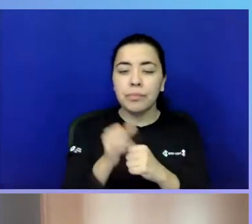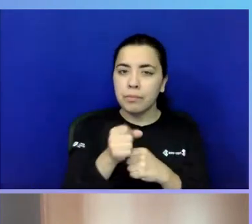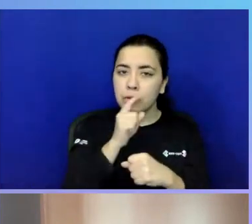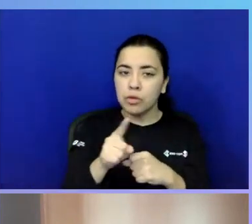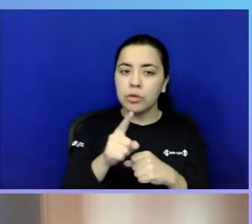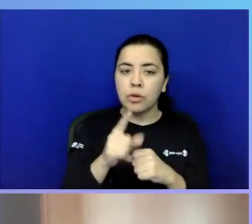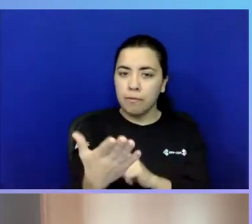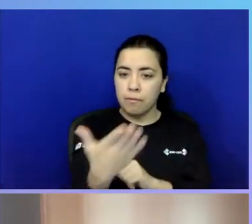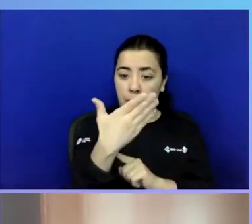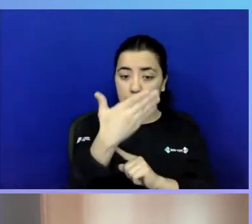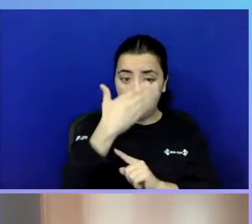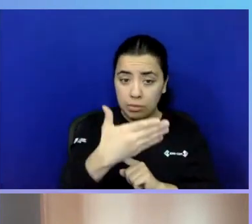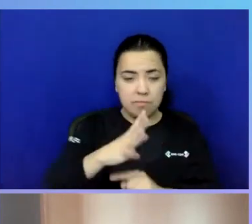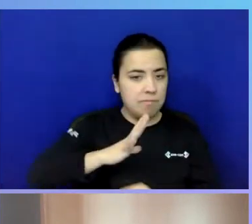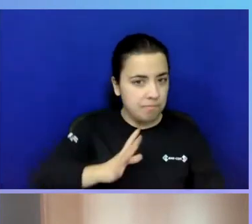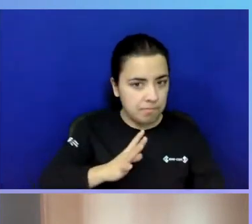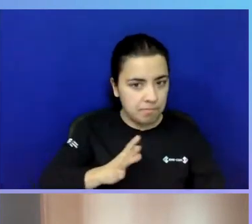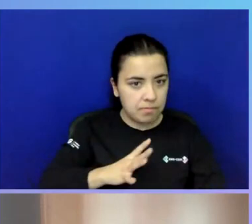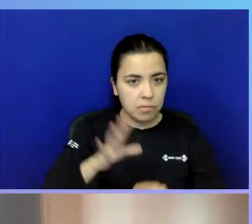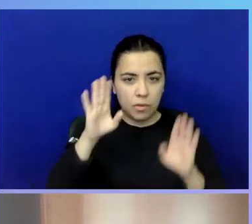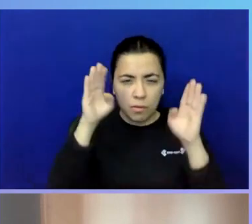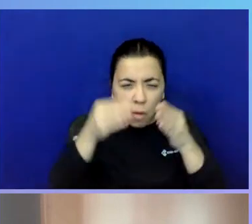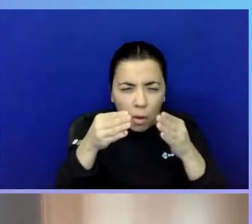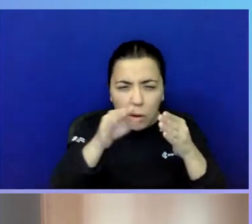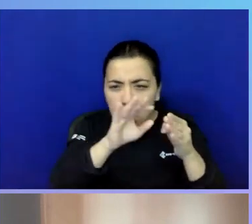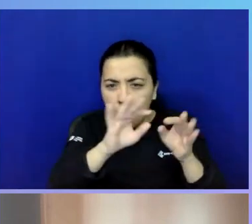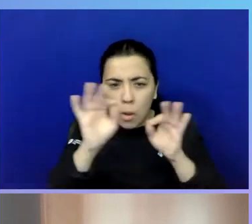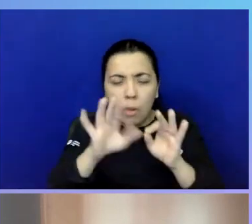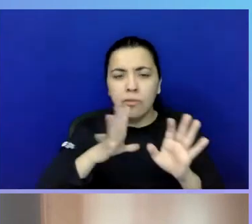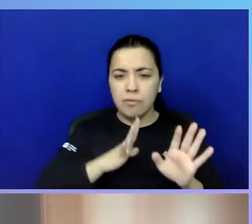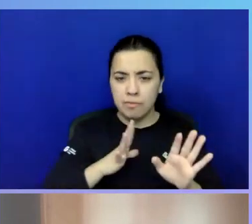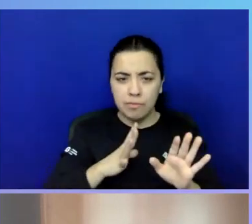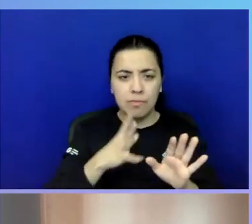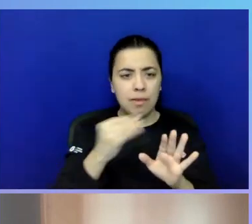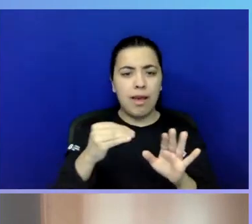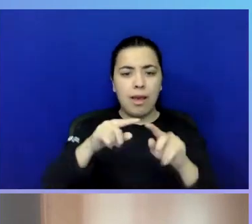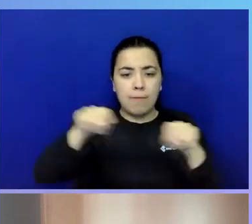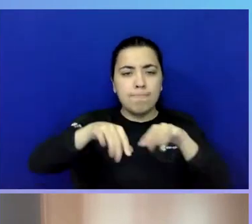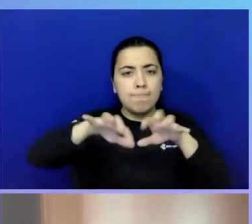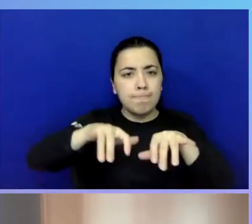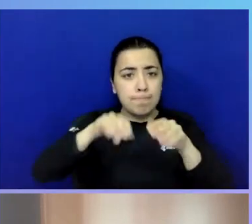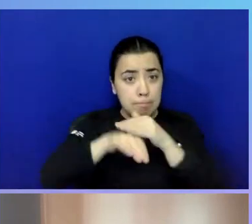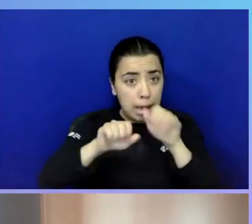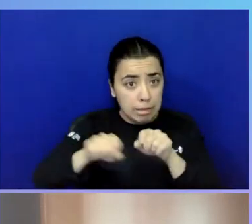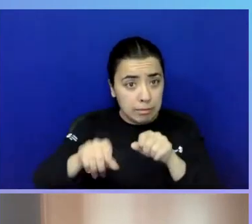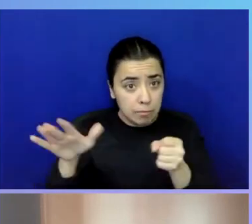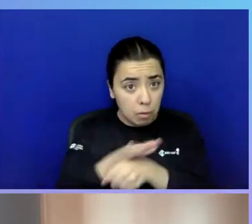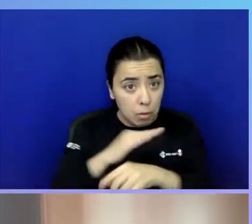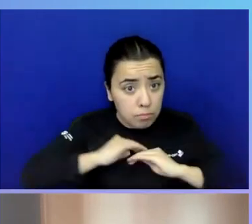testing with users with disabilities. Now the two components on the right hand side of the slide, we have the